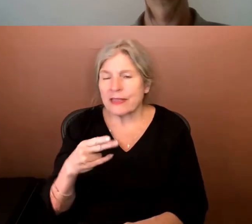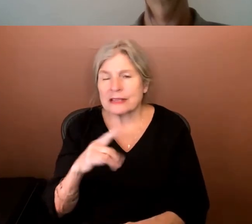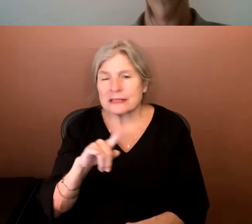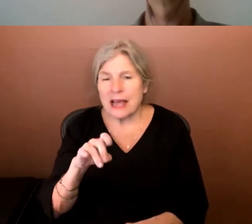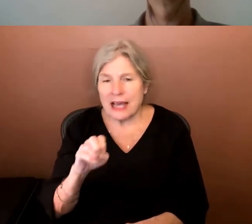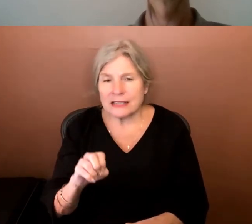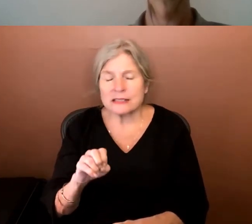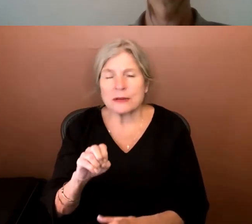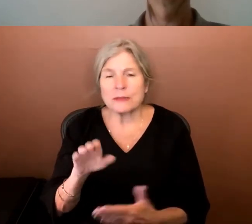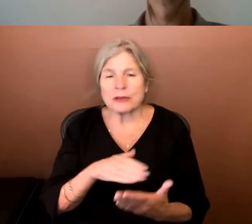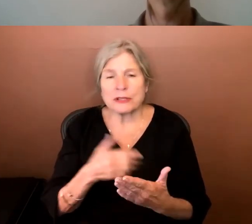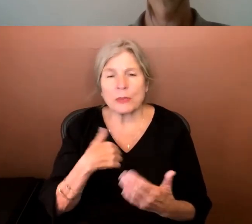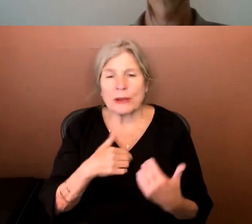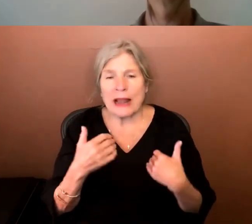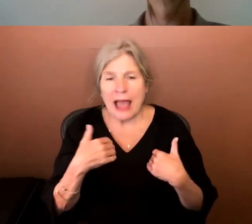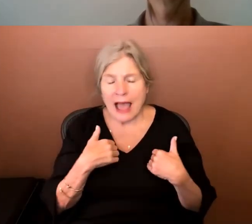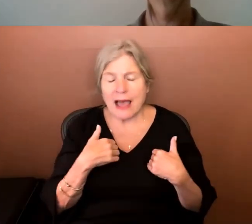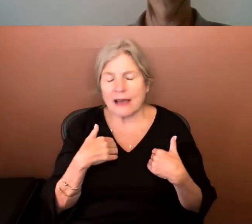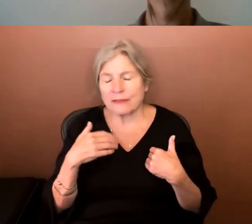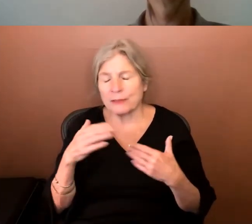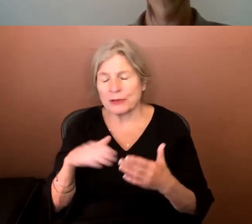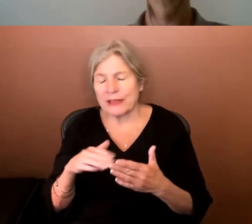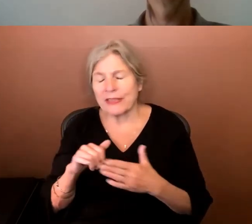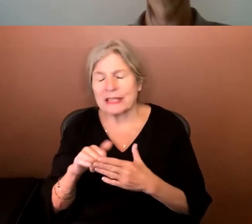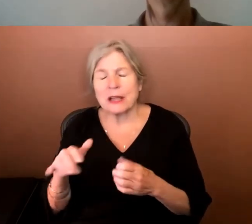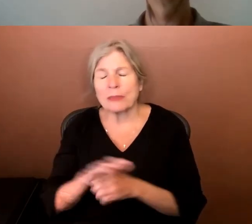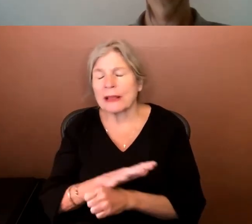completely automated. The one thing we have to be careful not